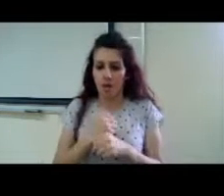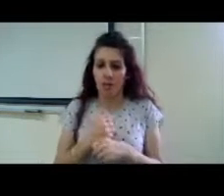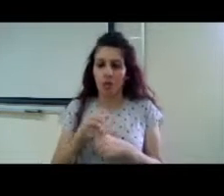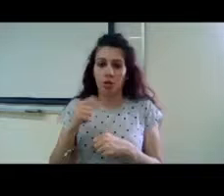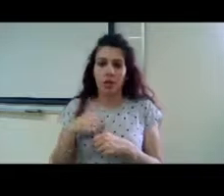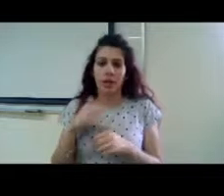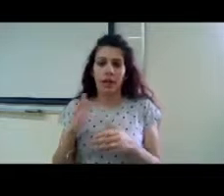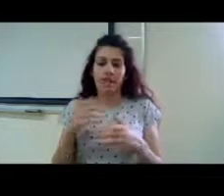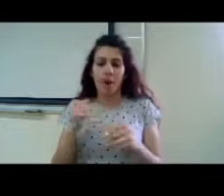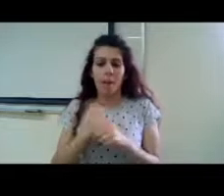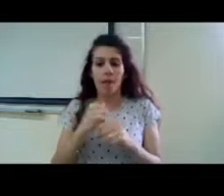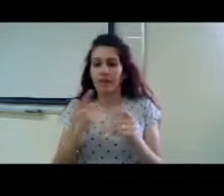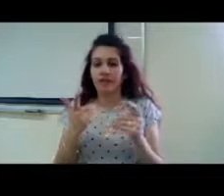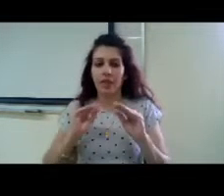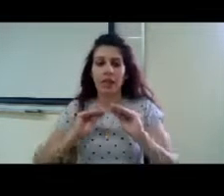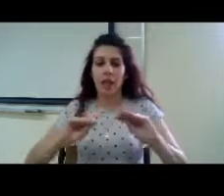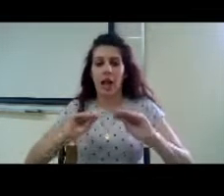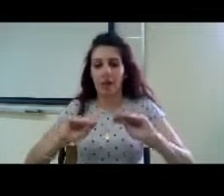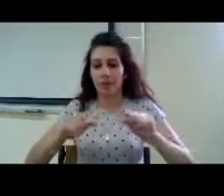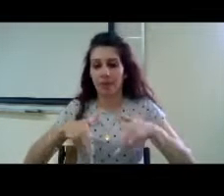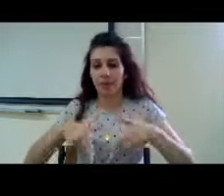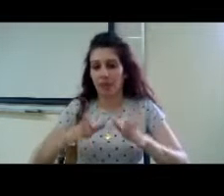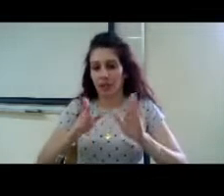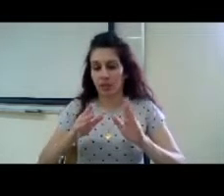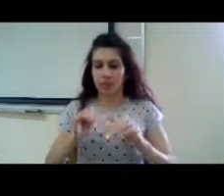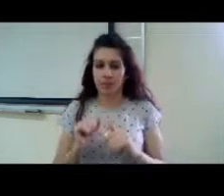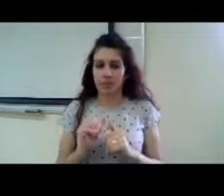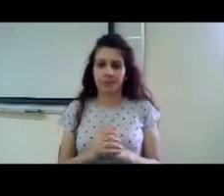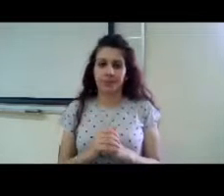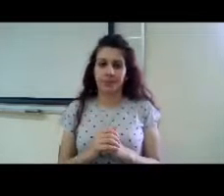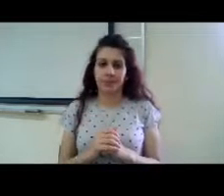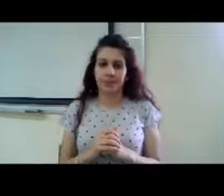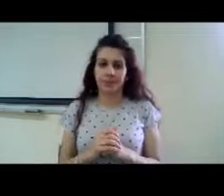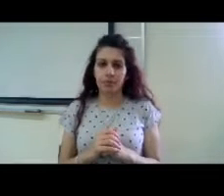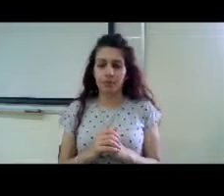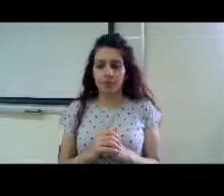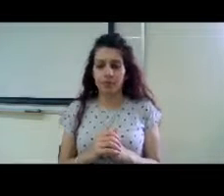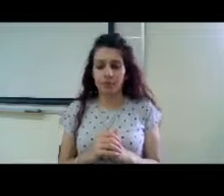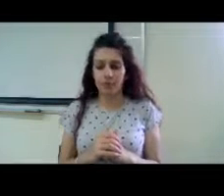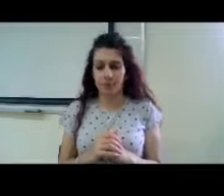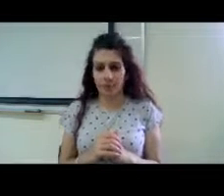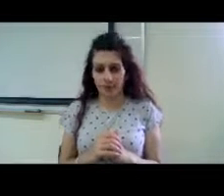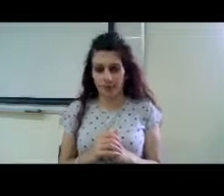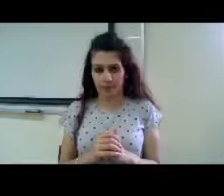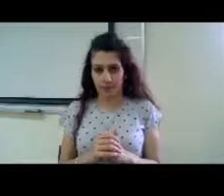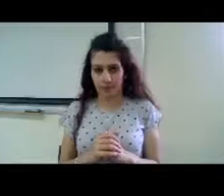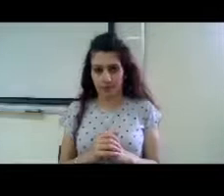limited or unreliable internet limited hardware and our infrastructure limited